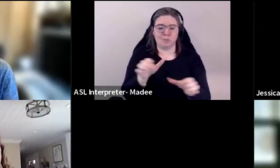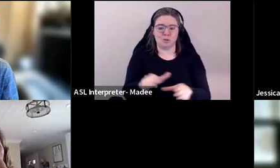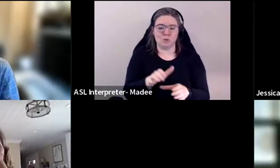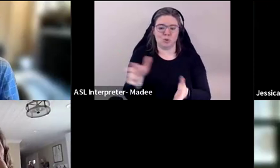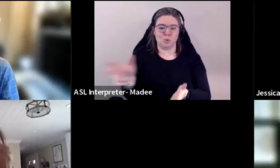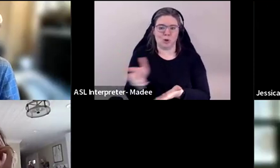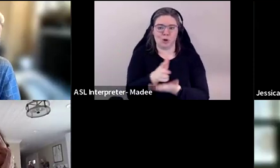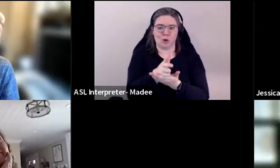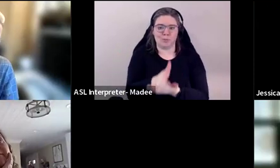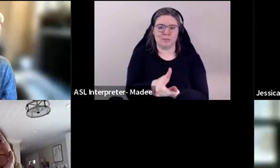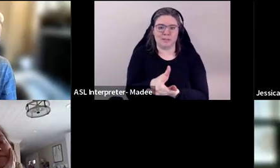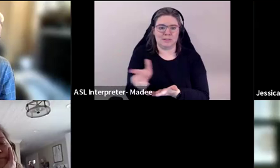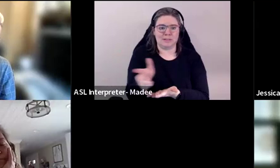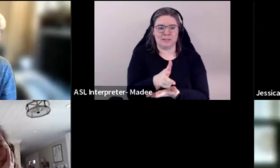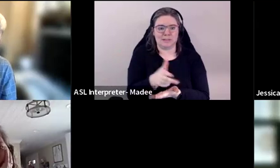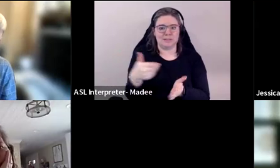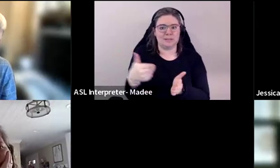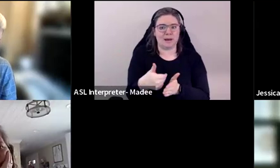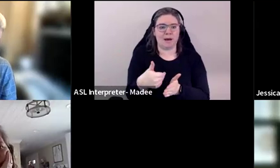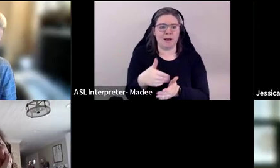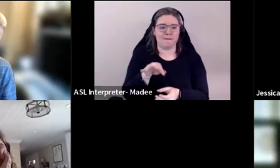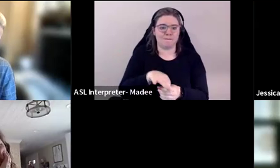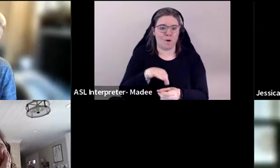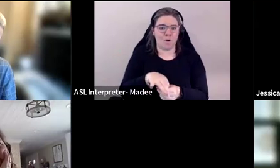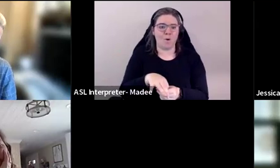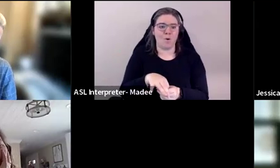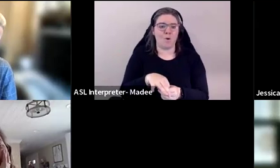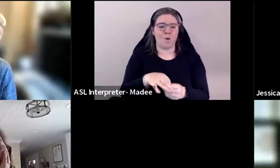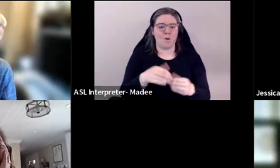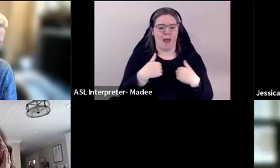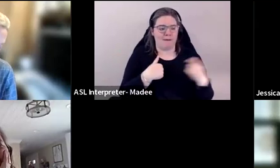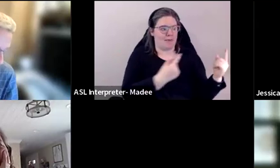Dee Henry they/she Independence Alliance: you know, have 2 people from the different parties come out and you know, help me vote